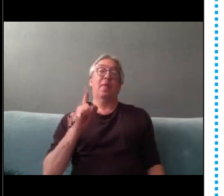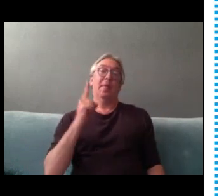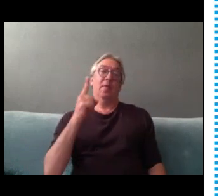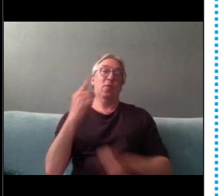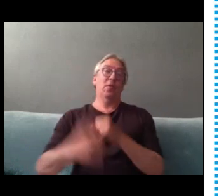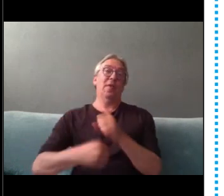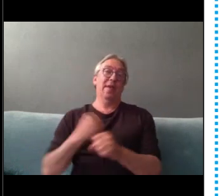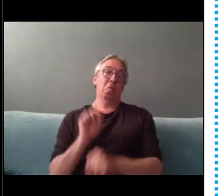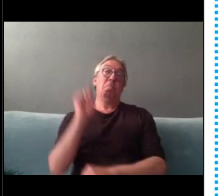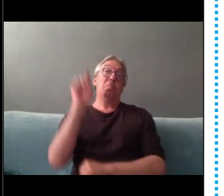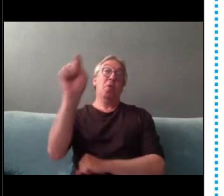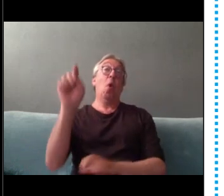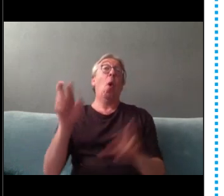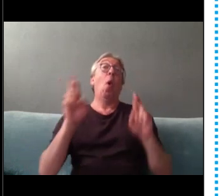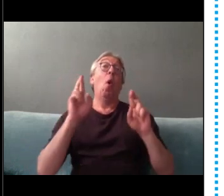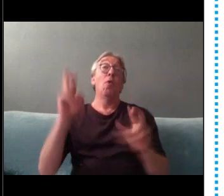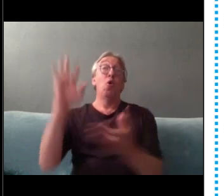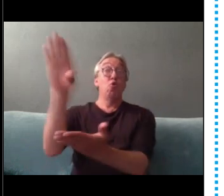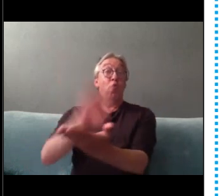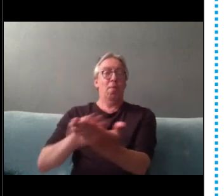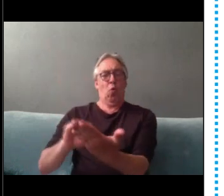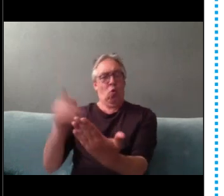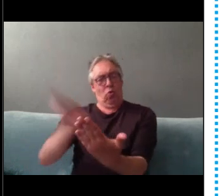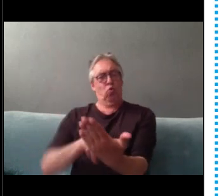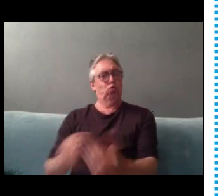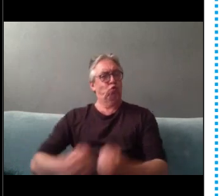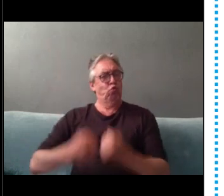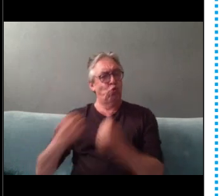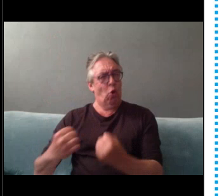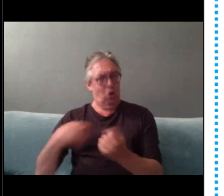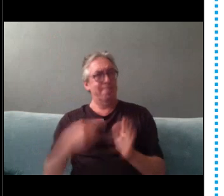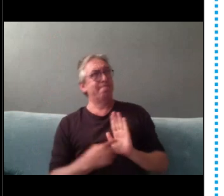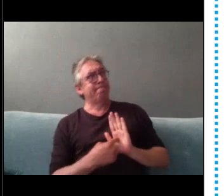which will be strong enough to push the Commission to come up